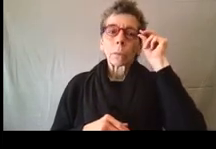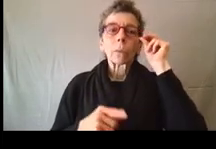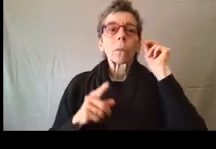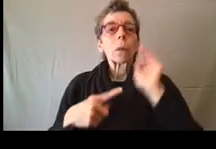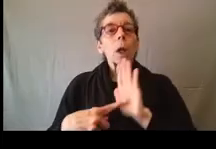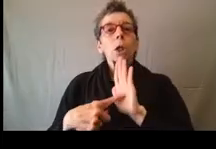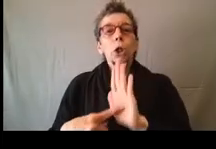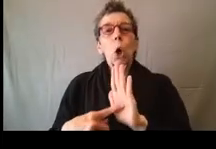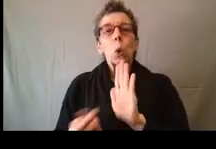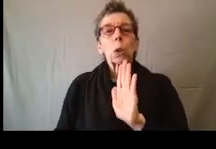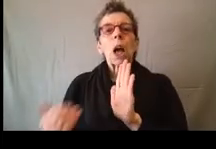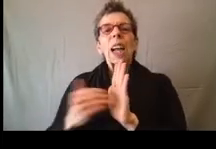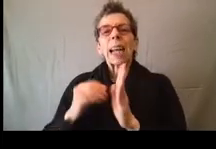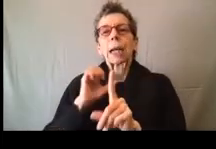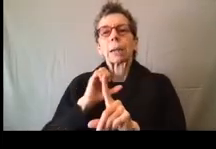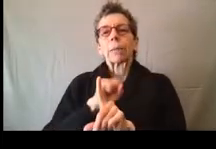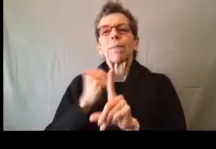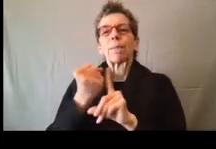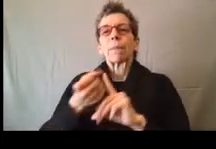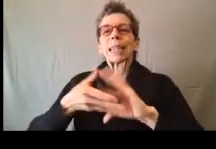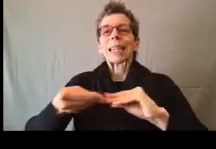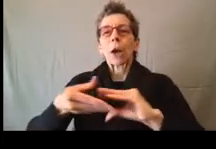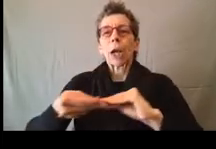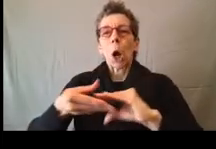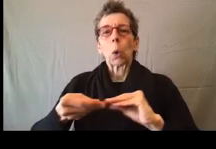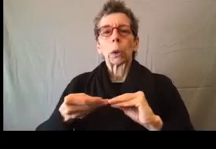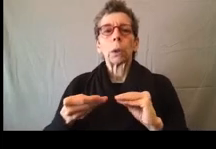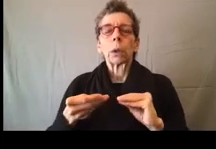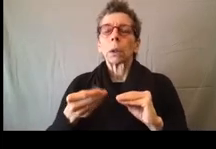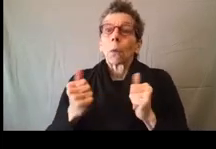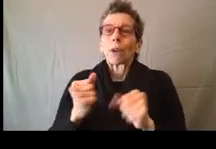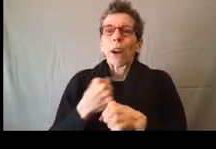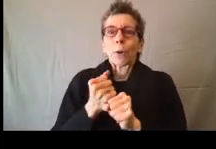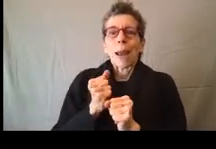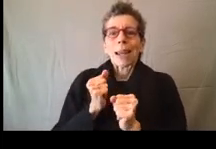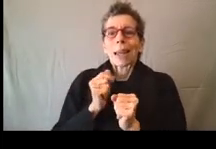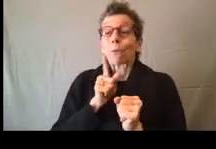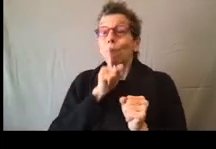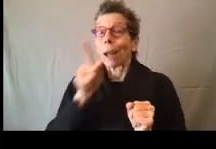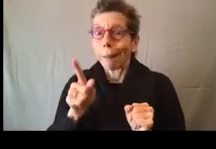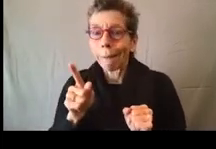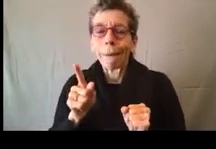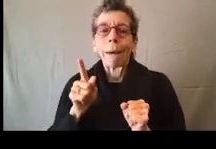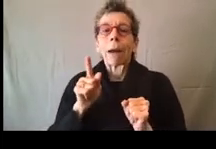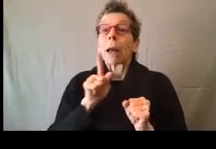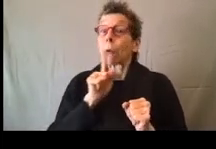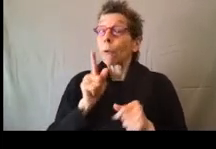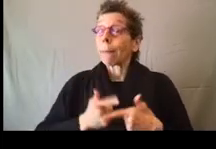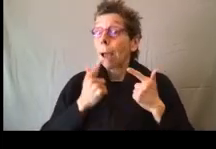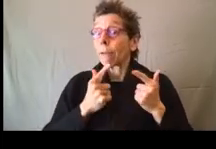of the scenario rooms. So we made information relevant by including realistic case examples.